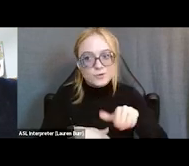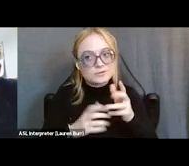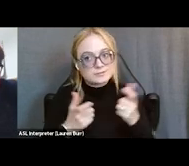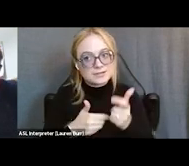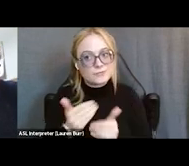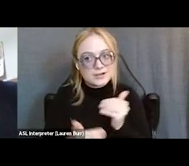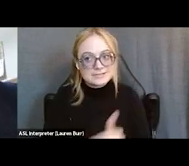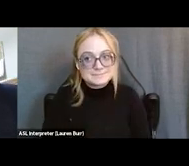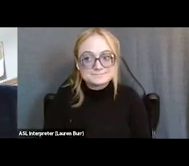Next slide please.